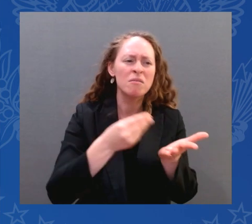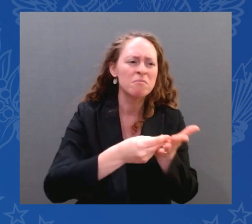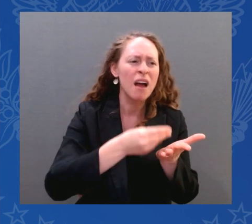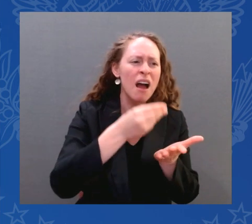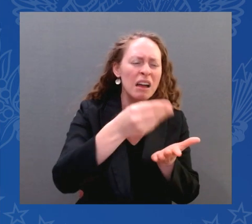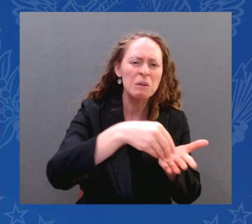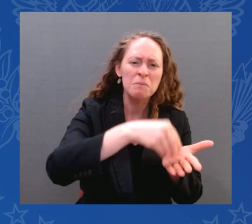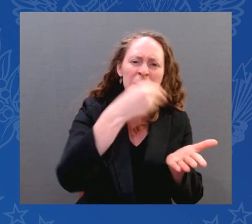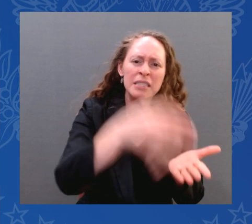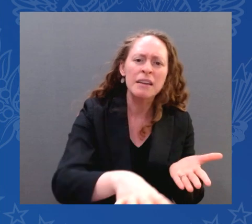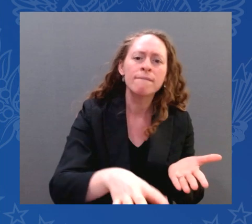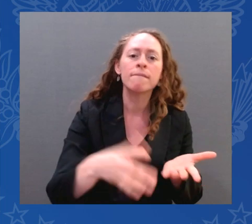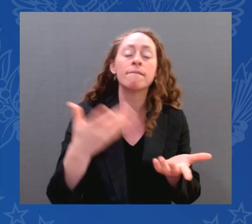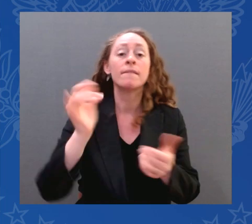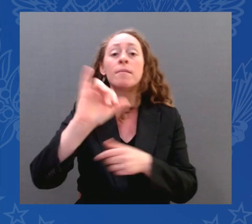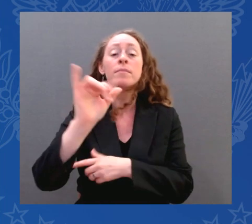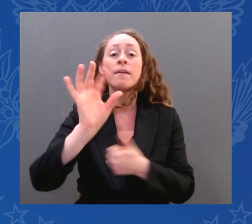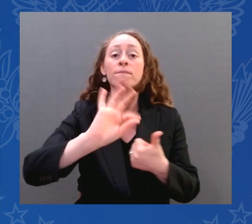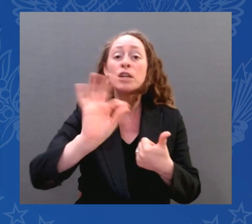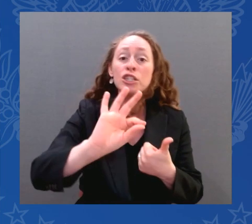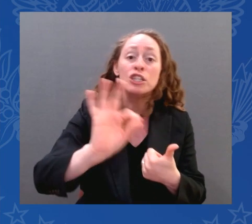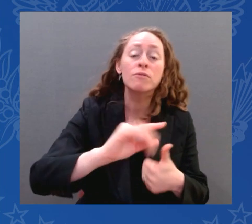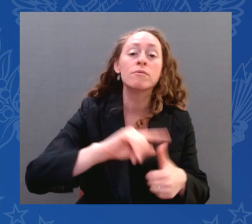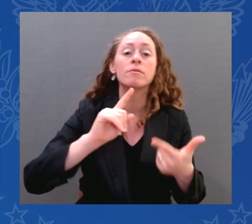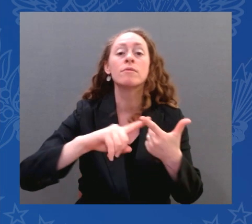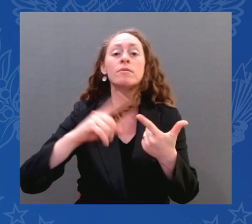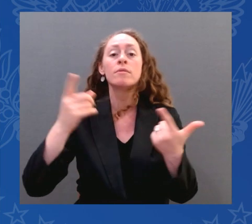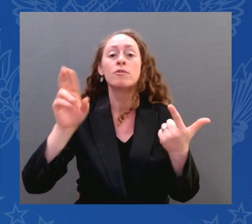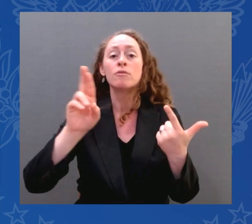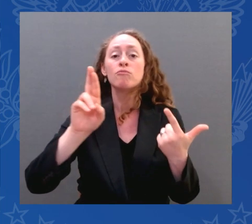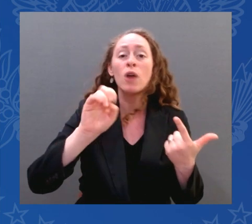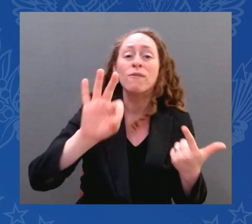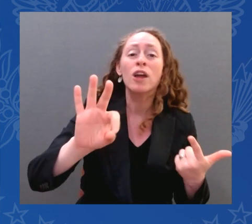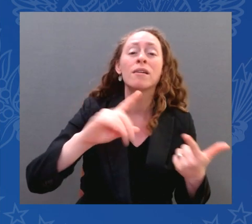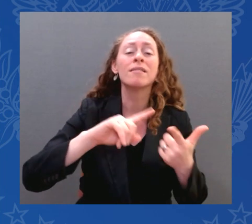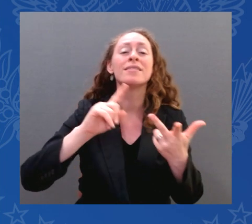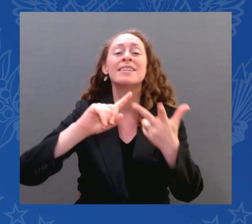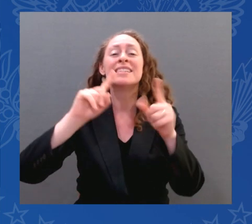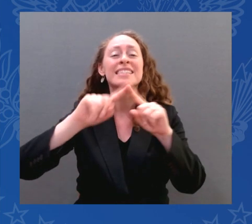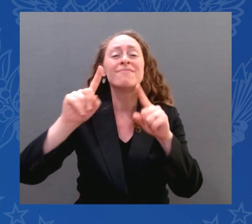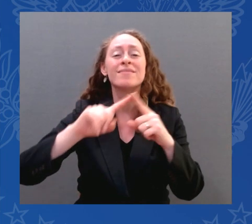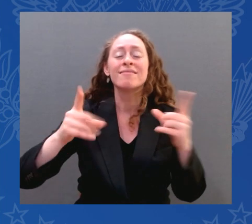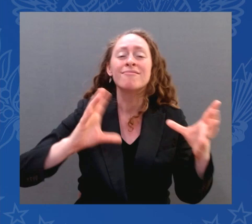saw price tags shoot up and families and businesses felt the squeeze here at home.